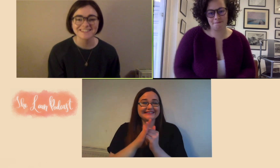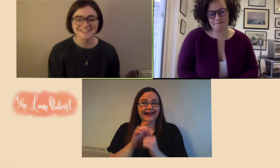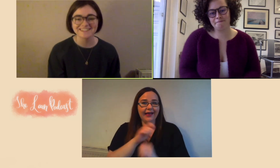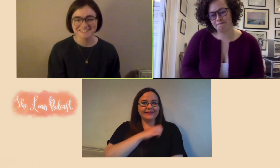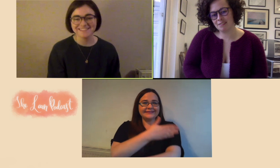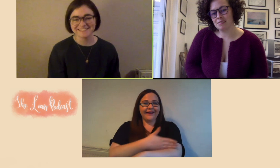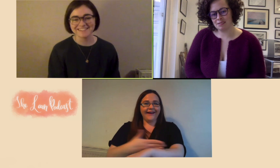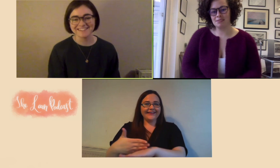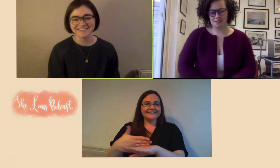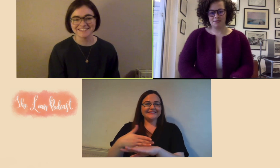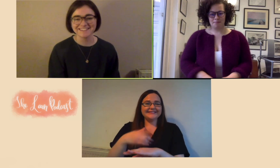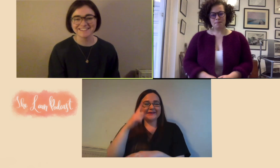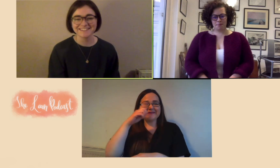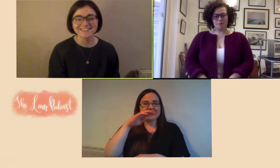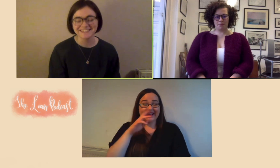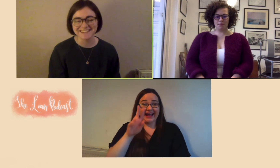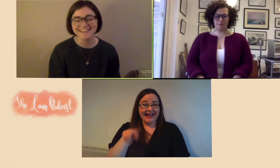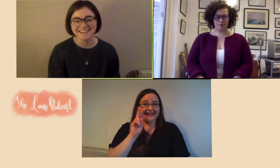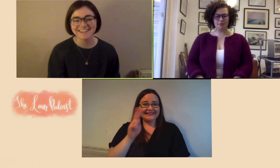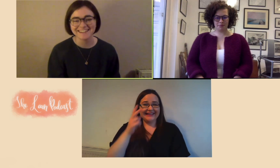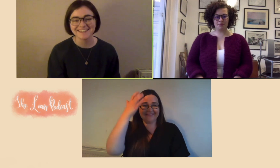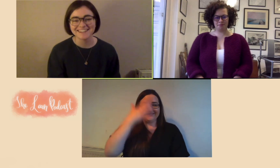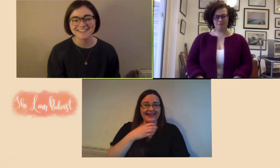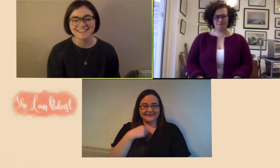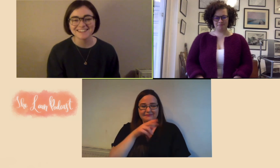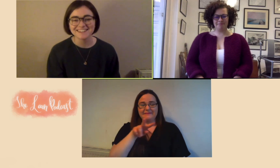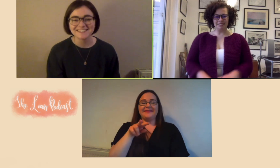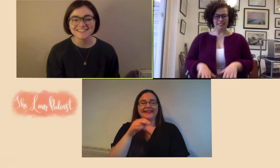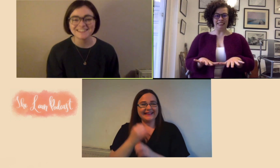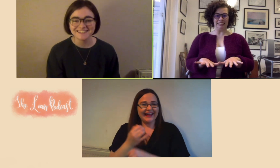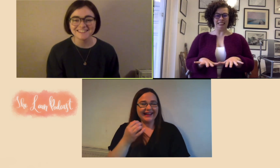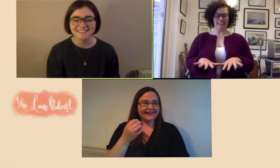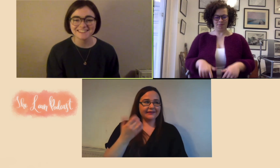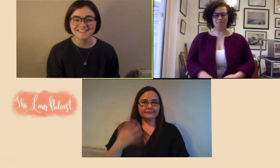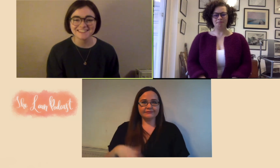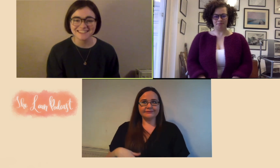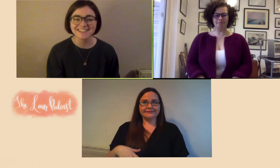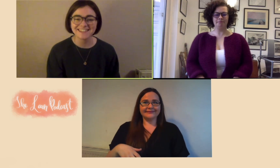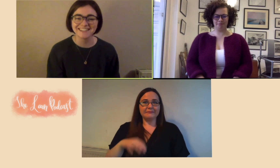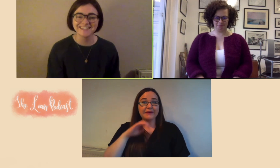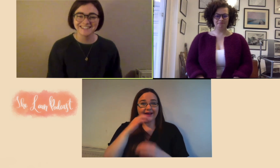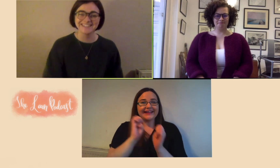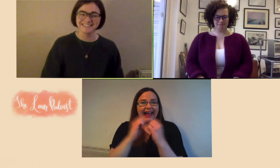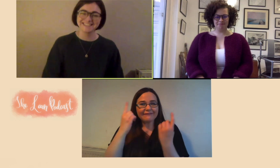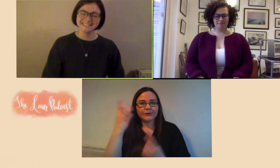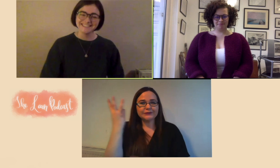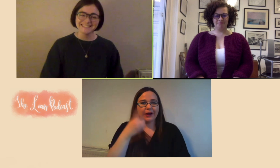interpreters are almost a bit afraid to sign at the start of an online meeting and you know what I mean? Like I can just see it in their face.